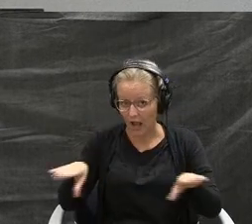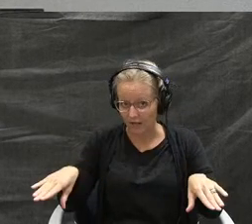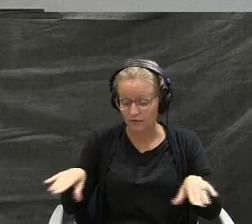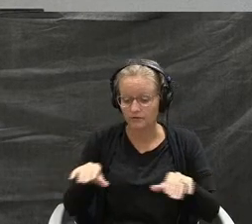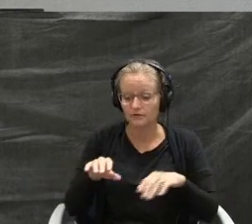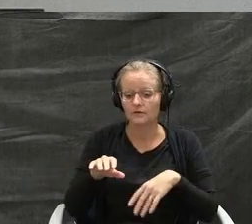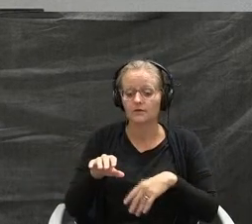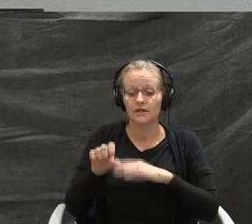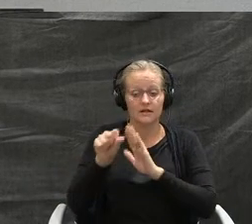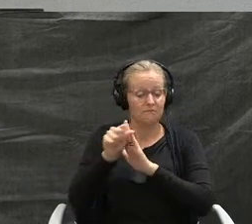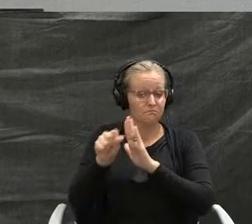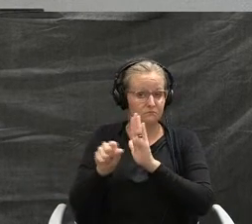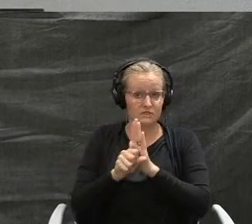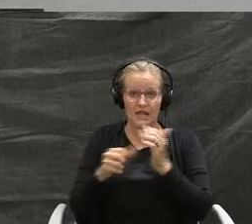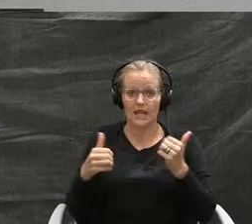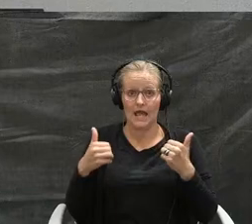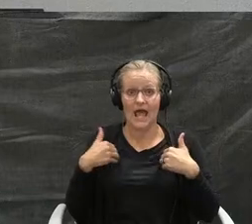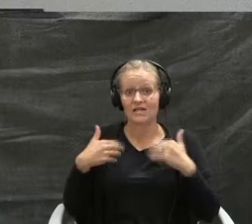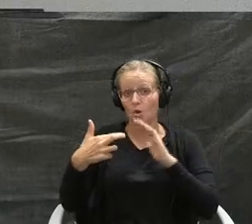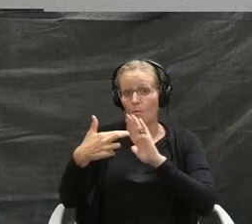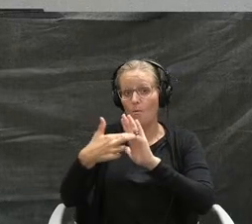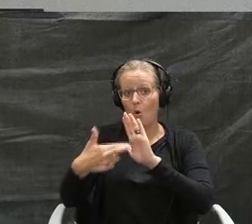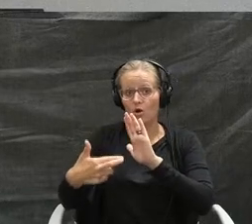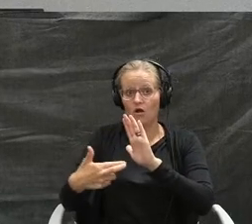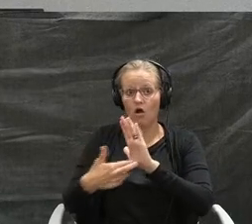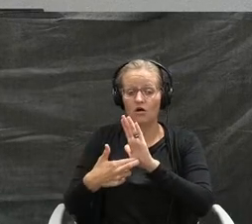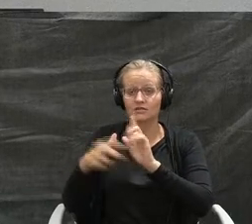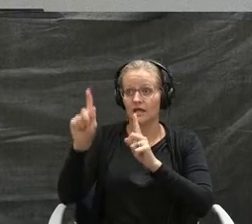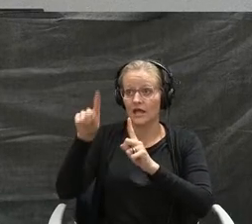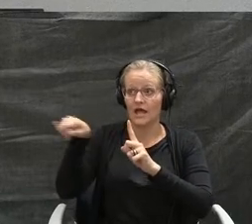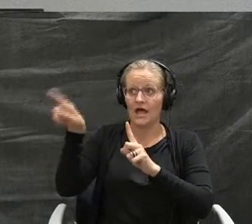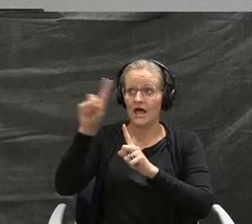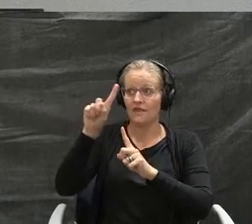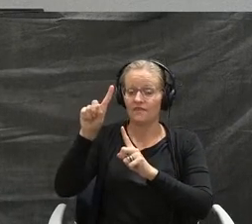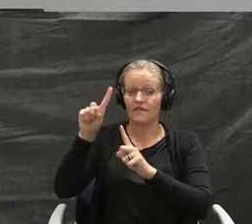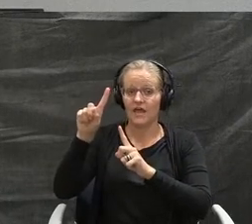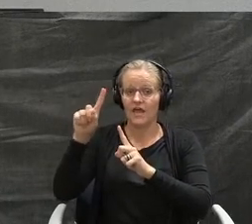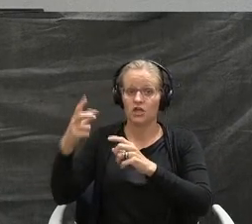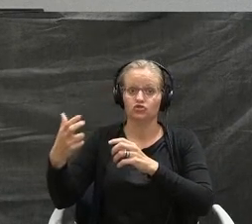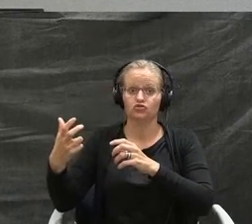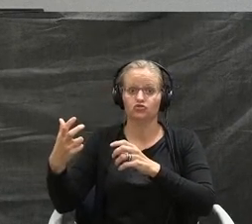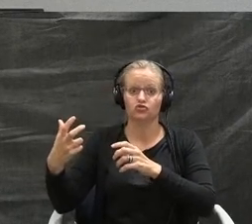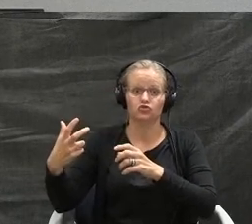work with. The other ones you jump in when that happens. So if